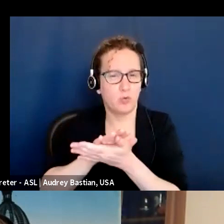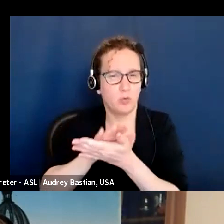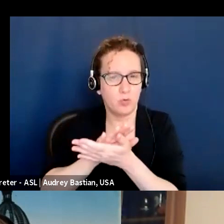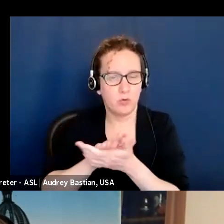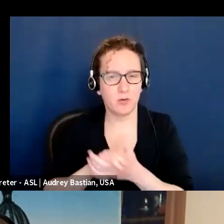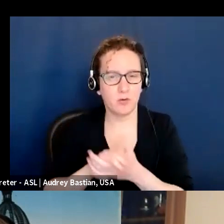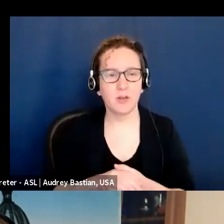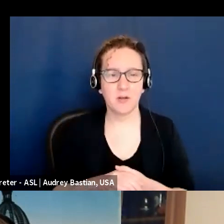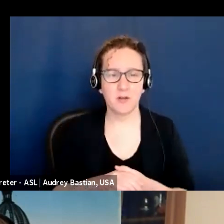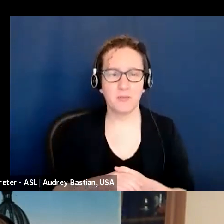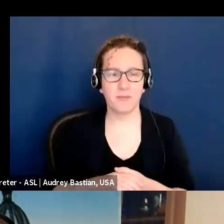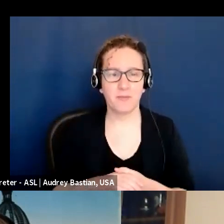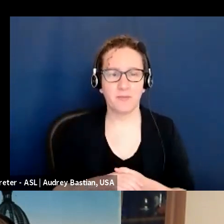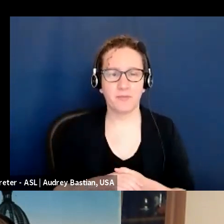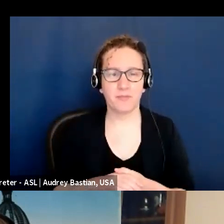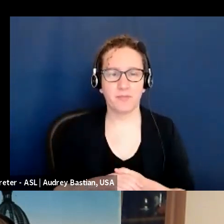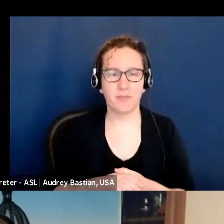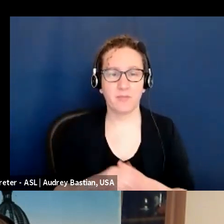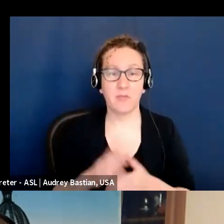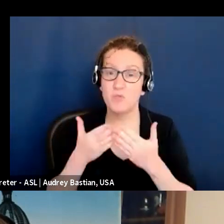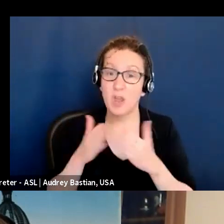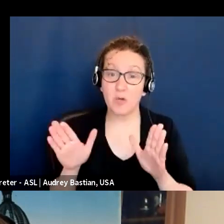Yeah. And in general, I think that this host family was